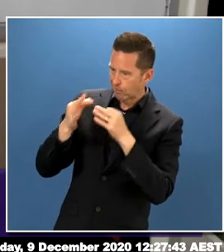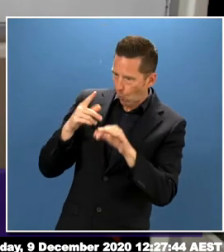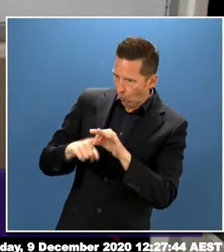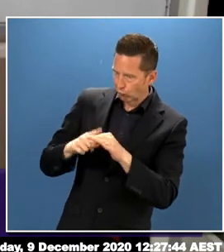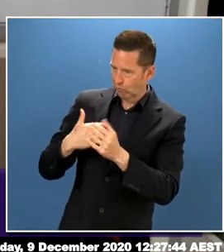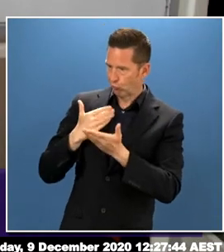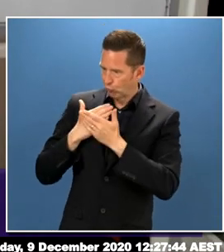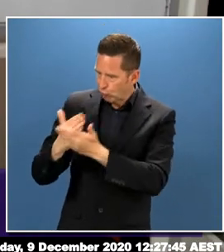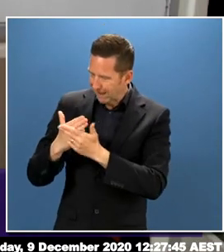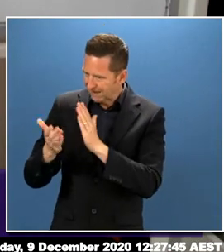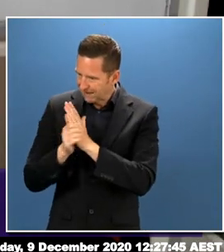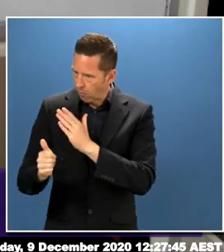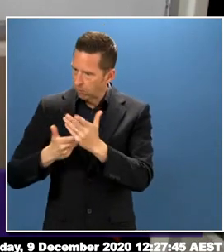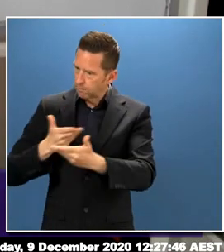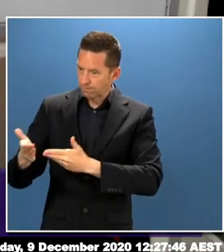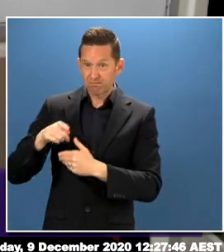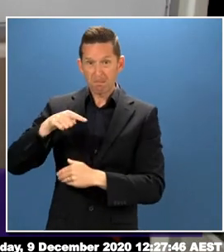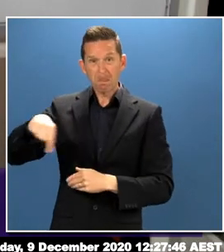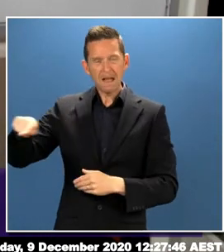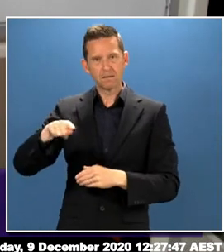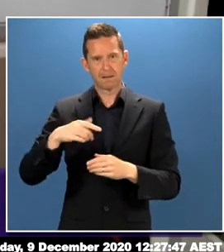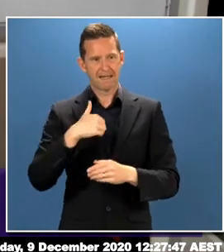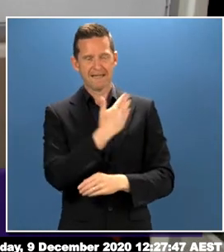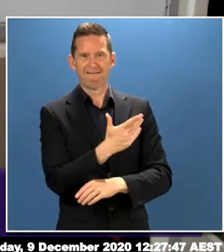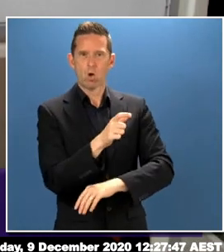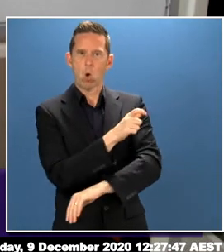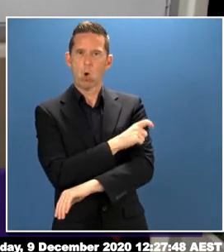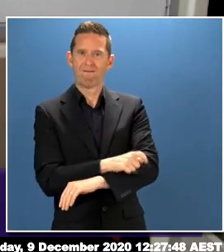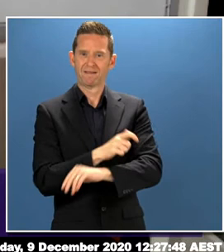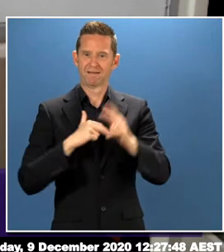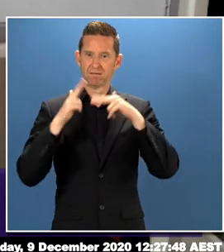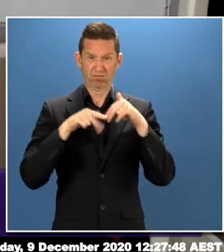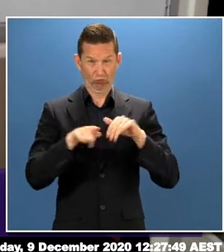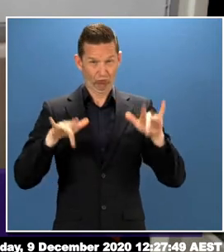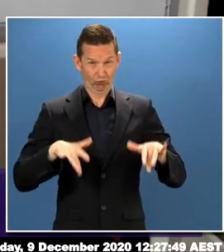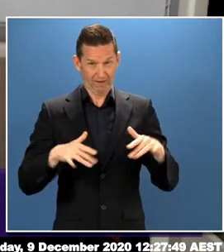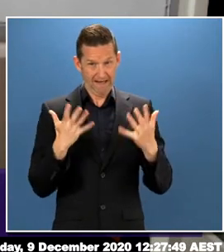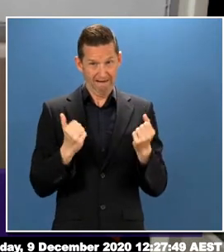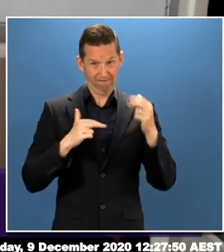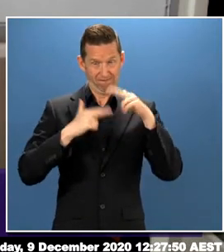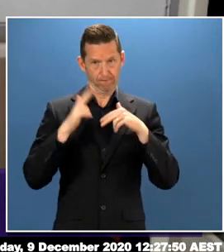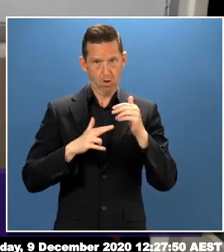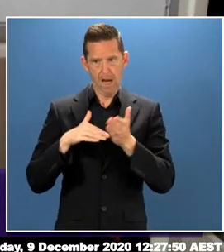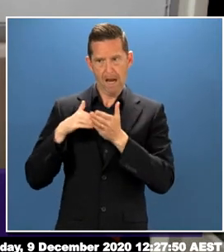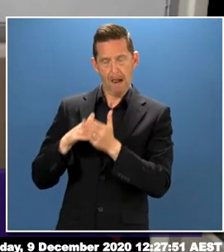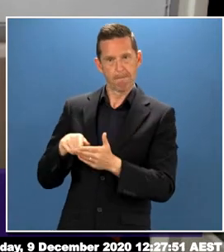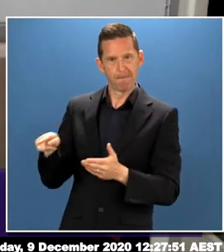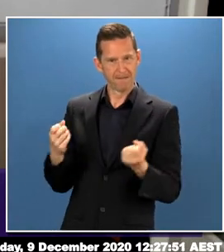These skills of confidence in their own sort of sense of being are not focused